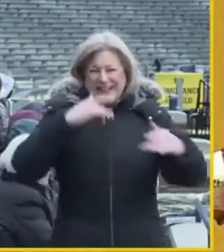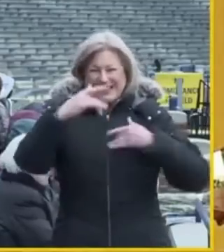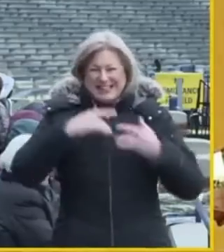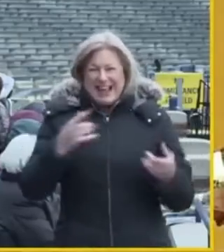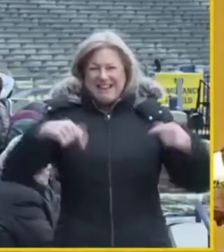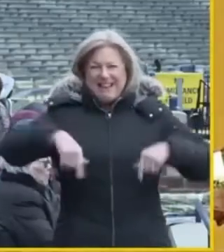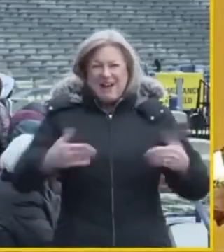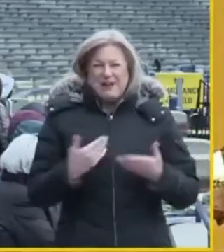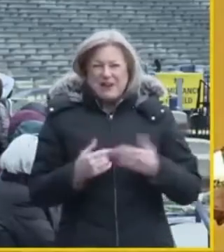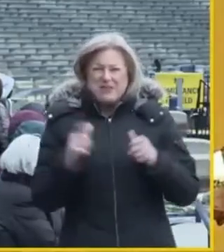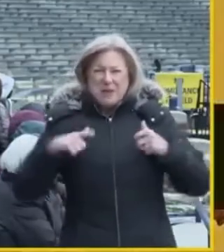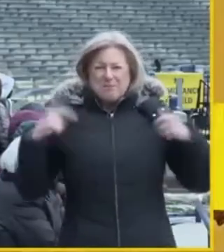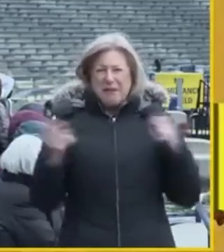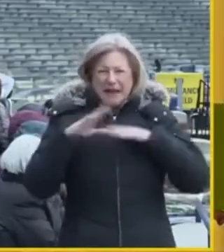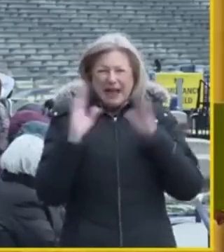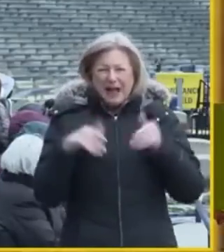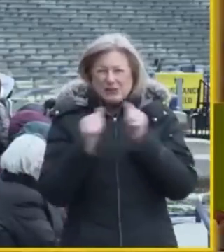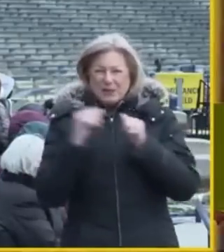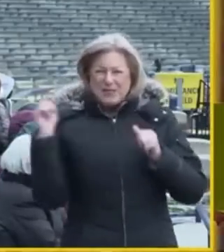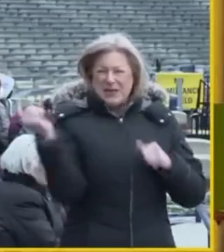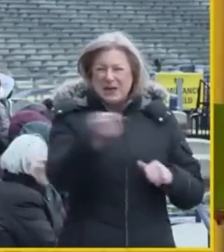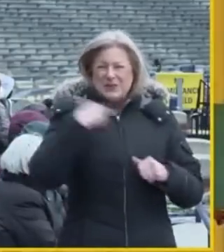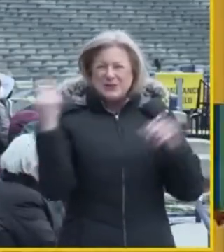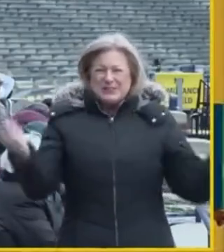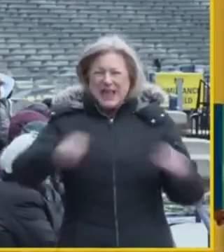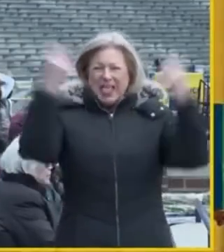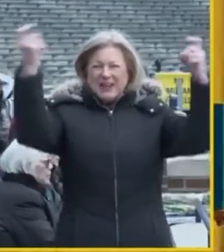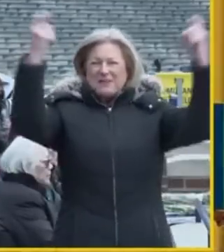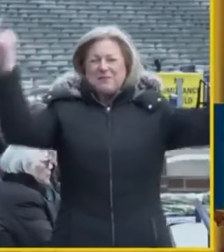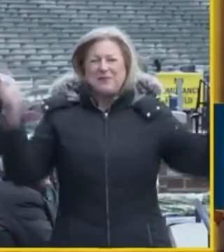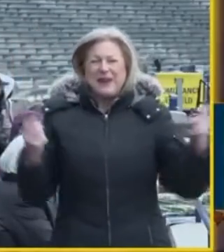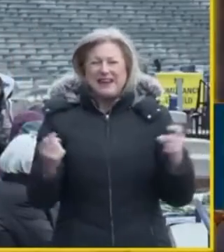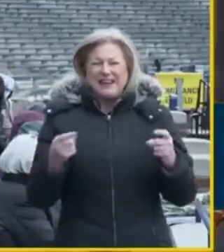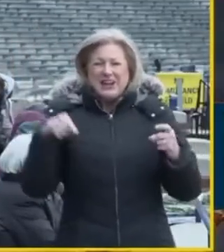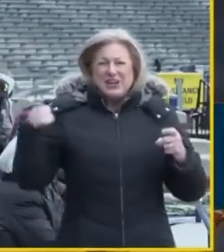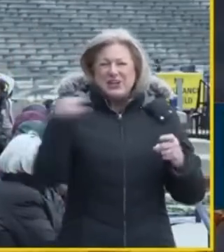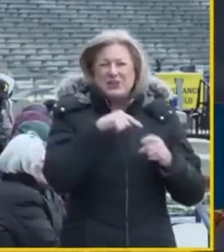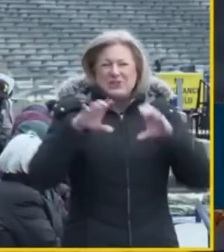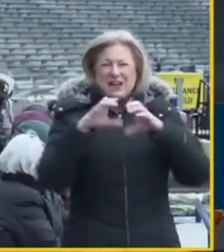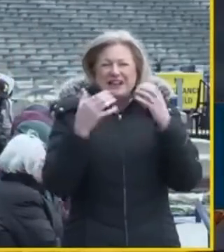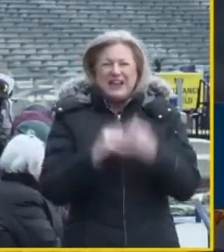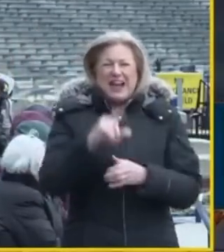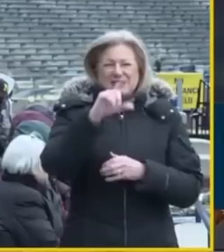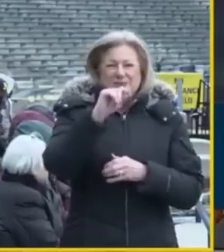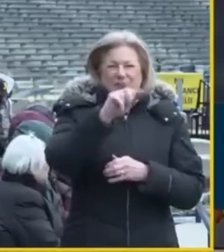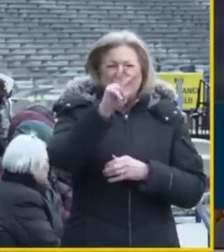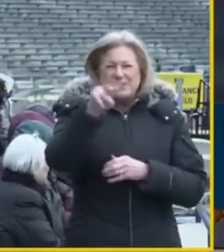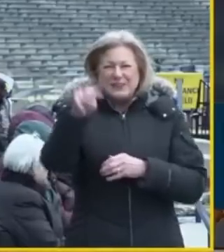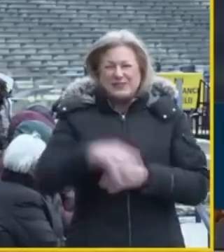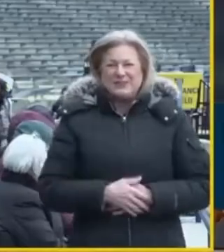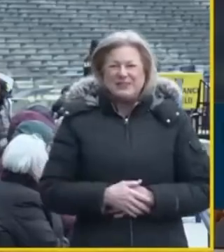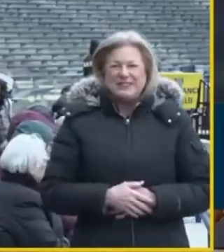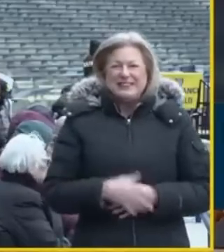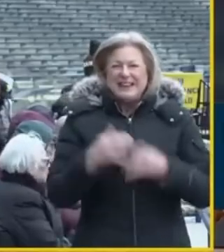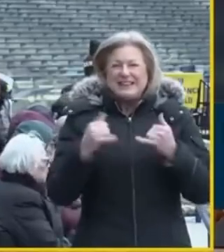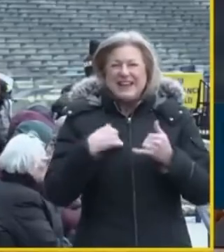with all of you to celebrate you the class of 2022. Now let me be honest.